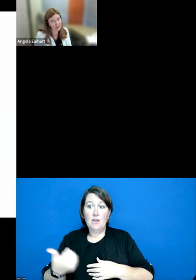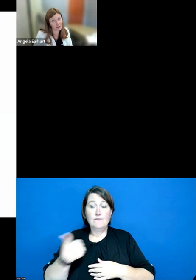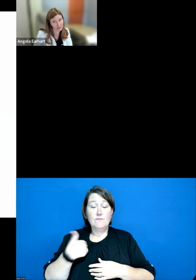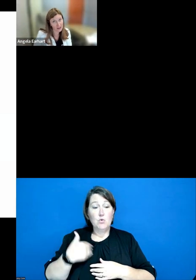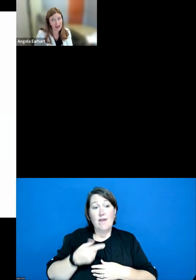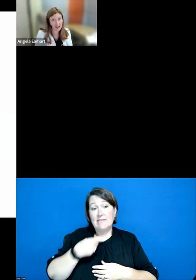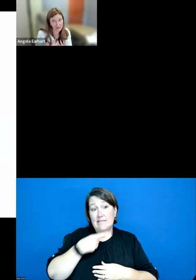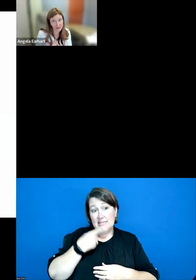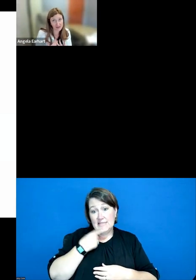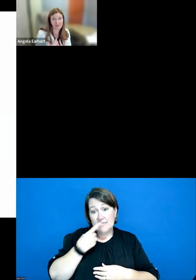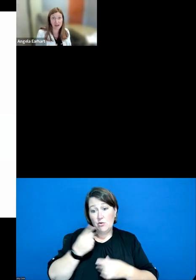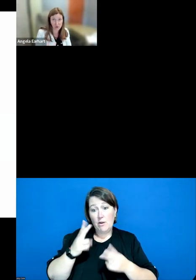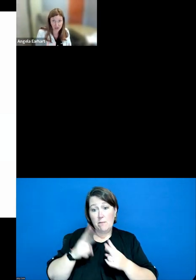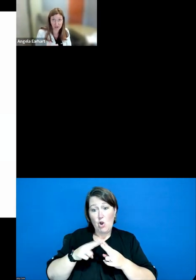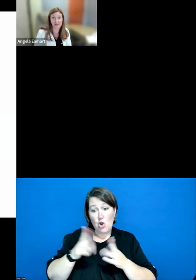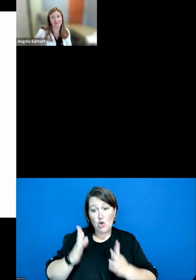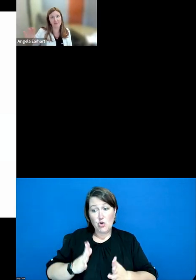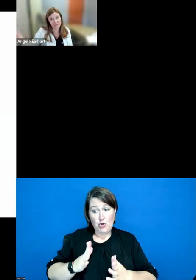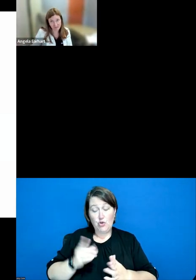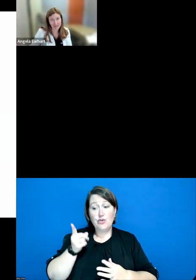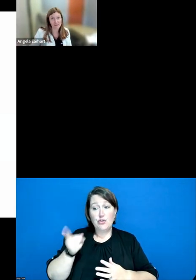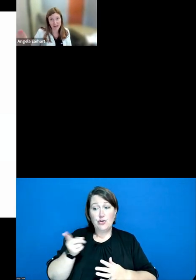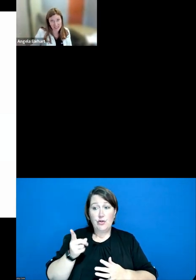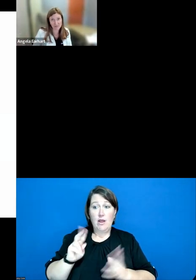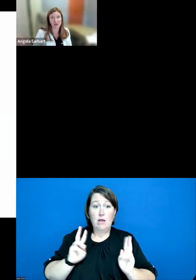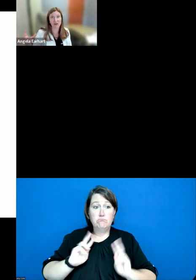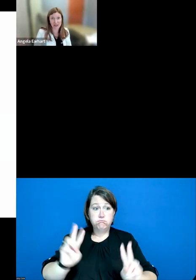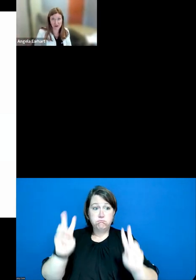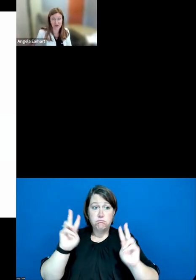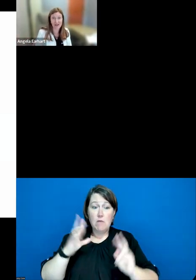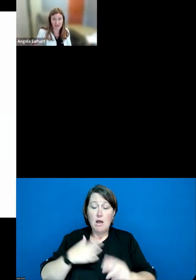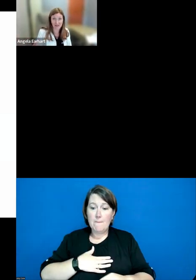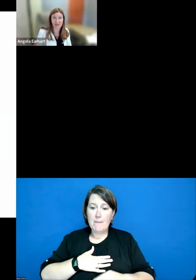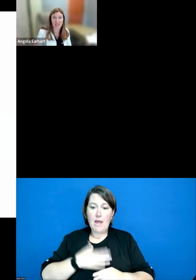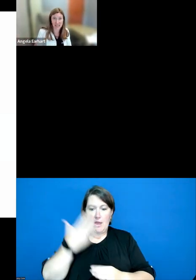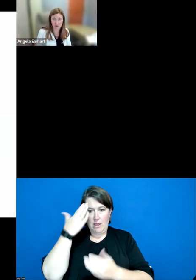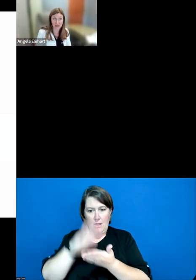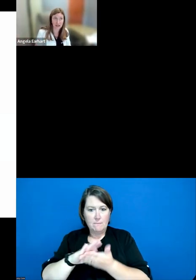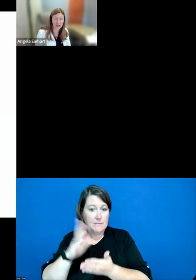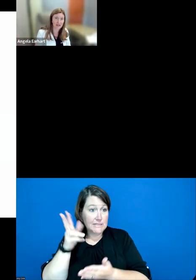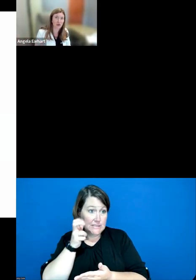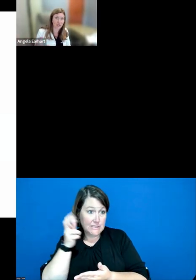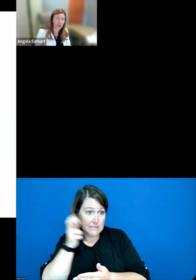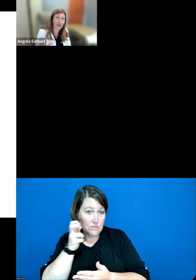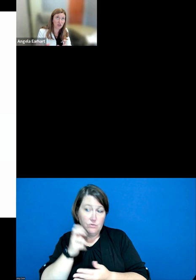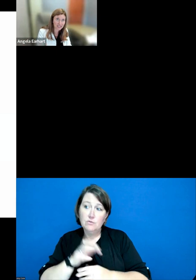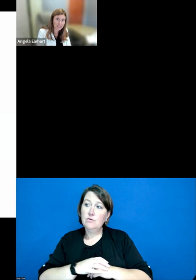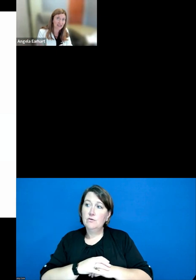you can I get the vibration, you know, my husband could hear the sound and you can adjust